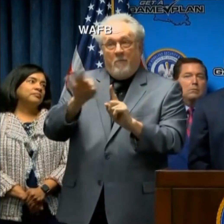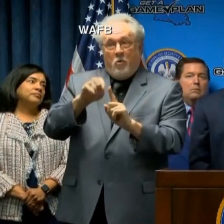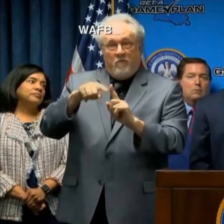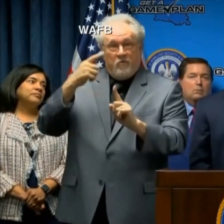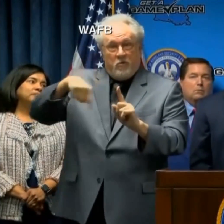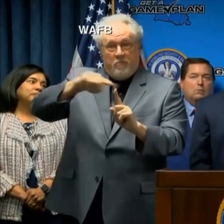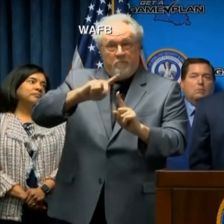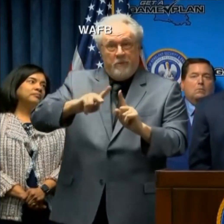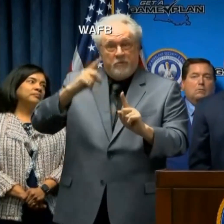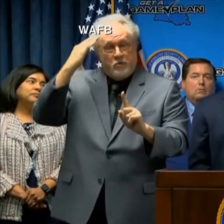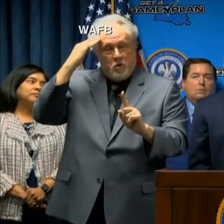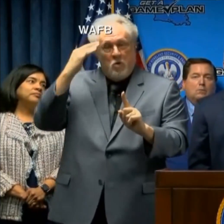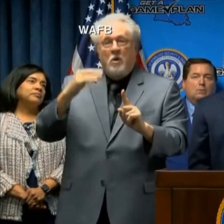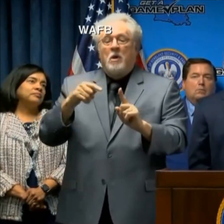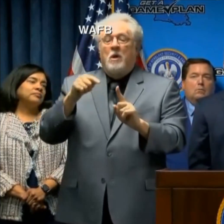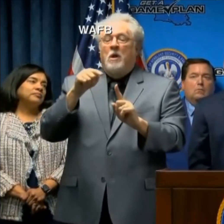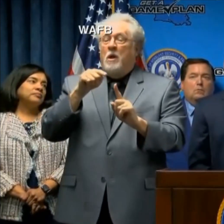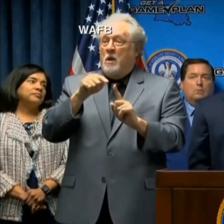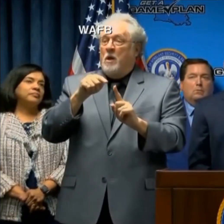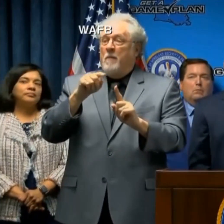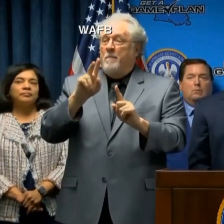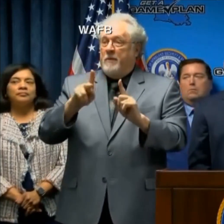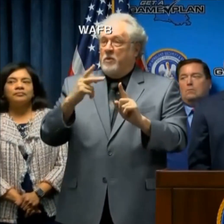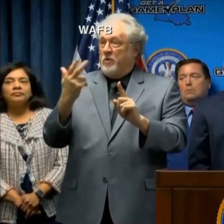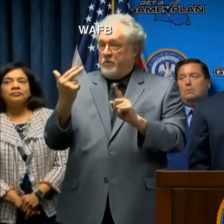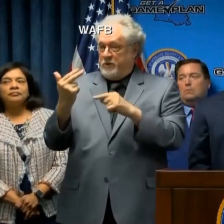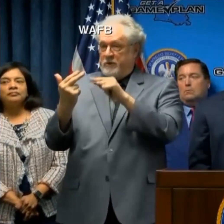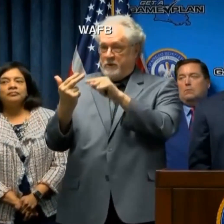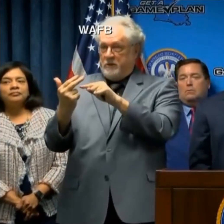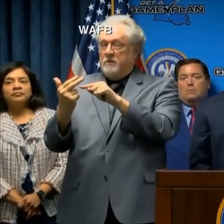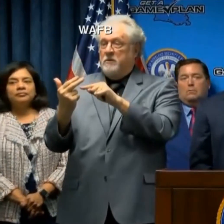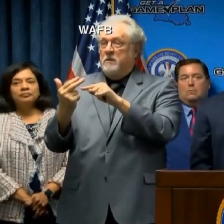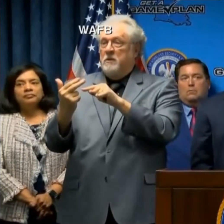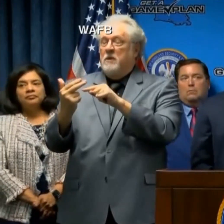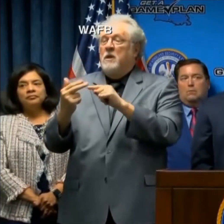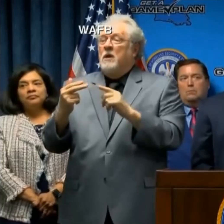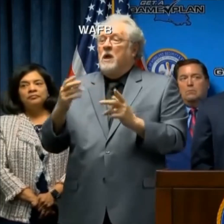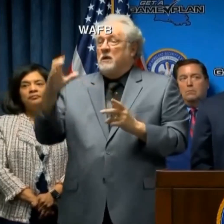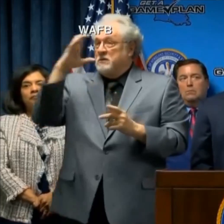are those individuals who are being identified as presumptive cases as well